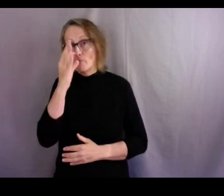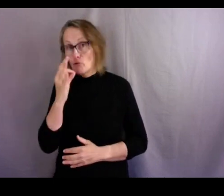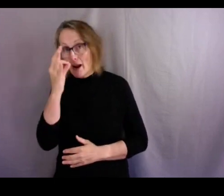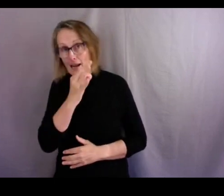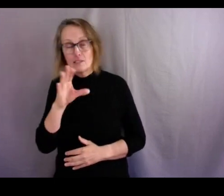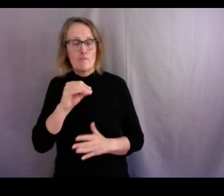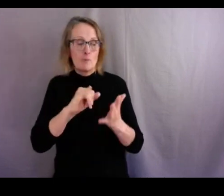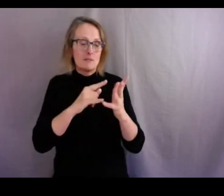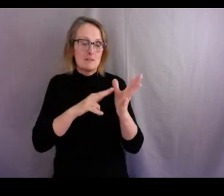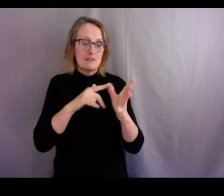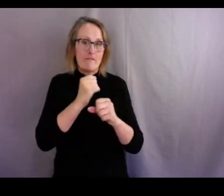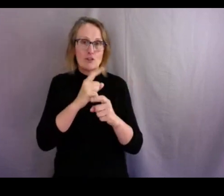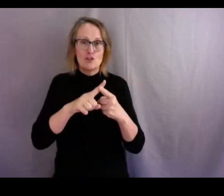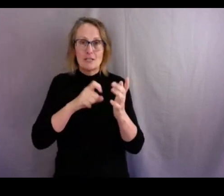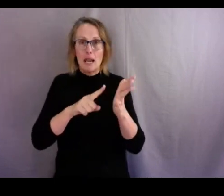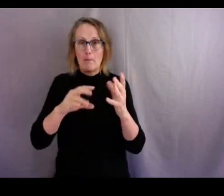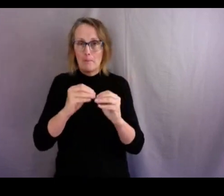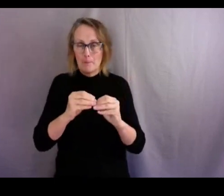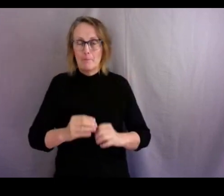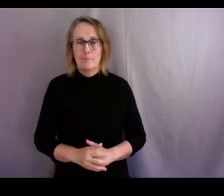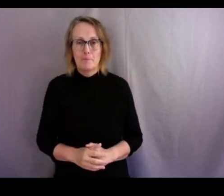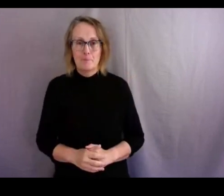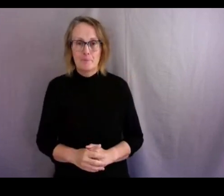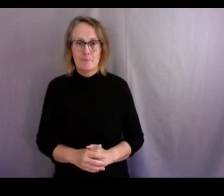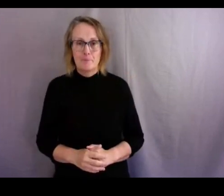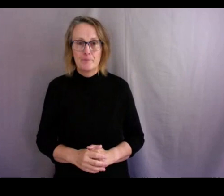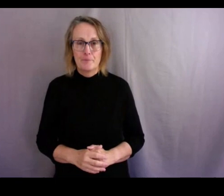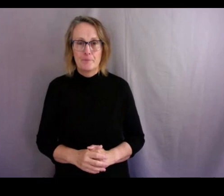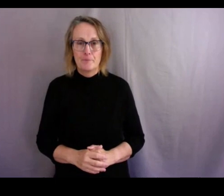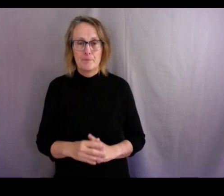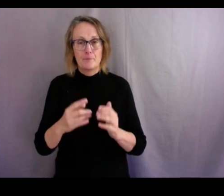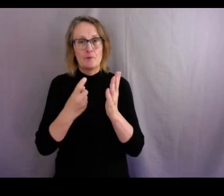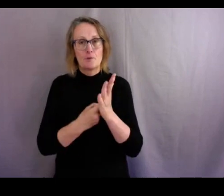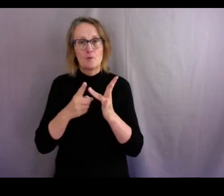I've admired and been inspired by Rosanna Raymond's projects,